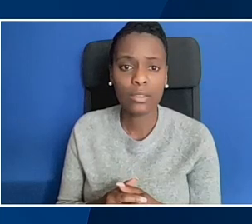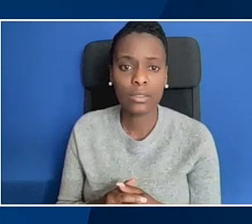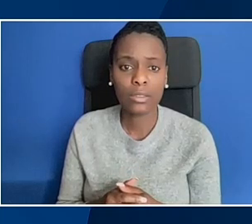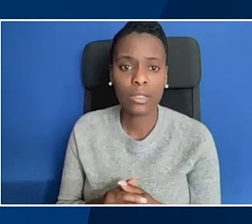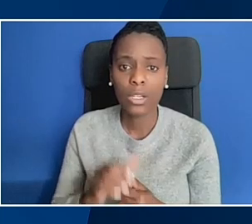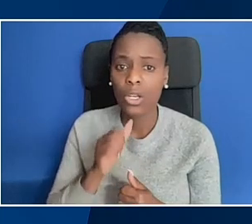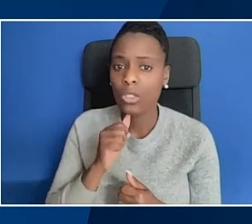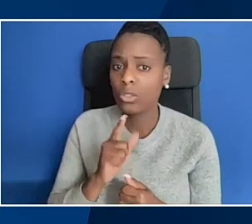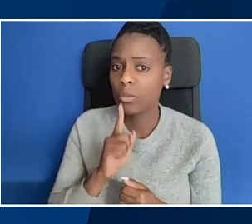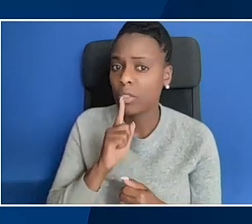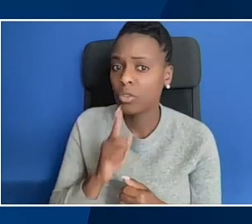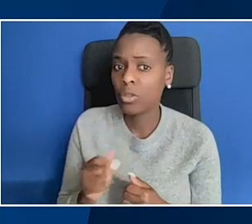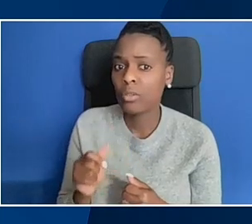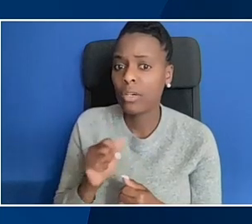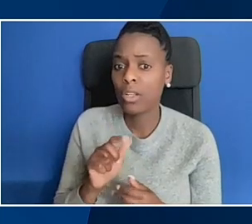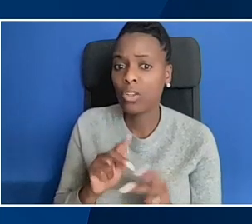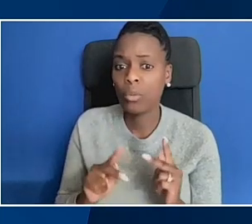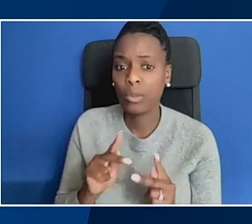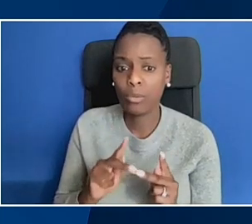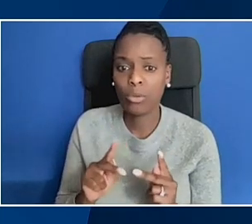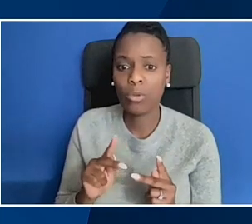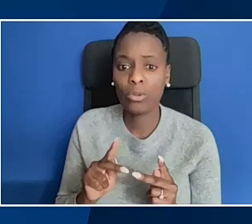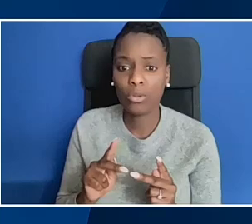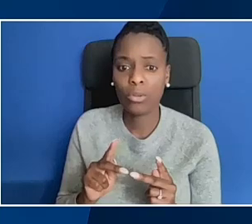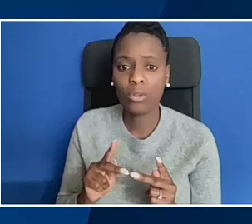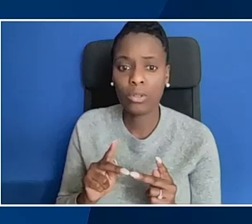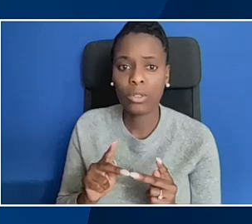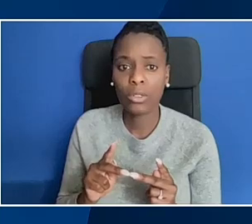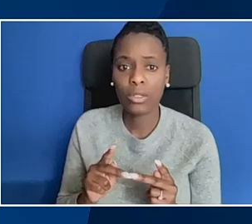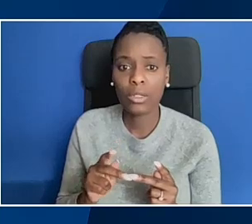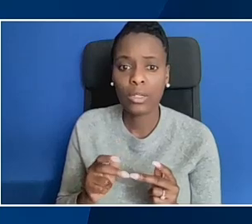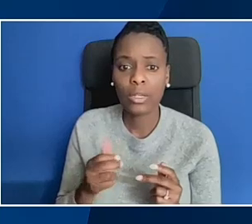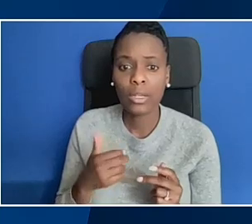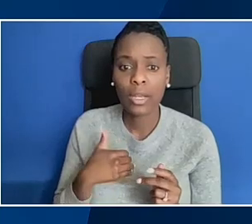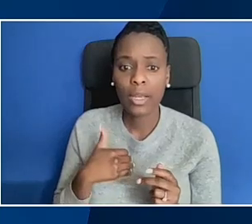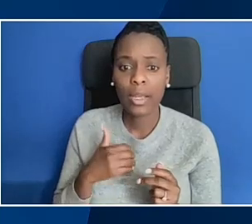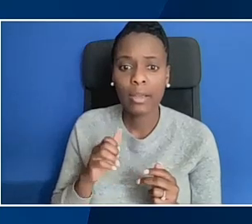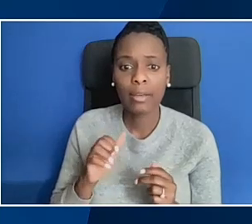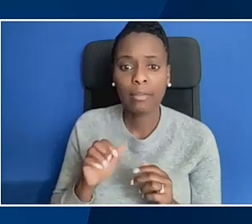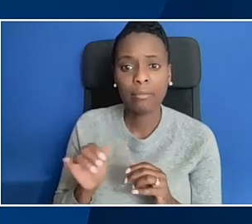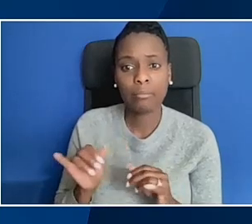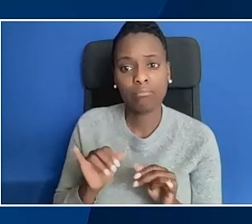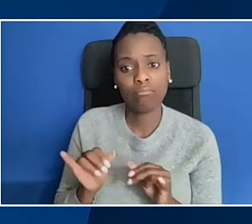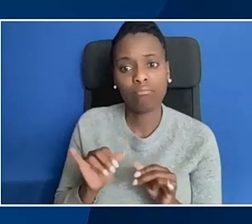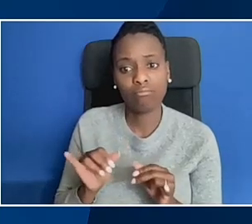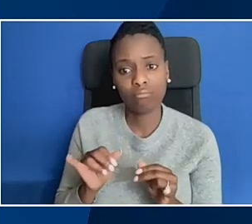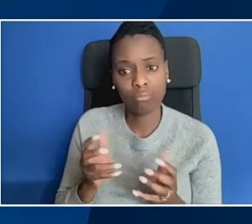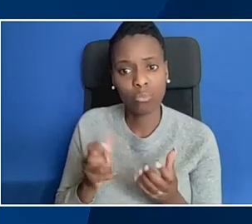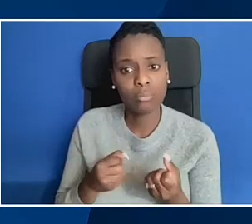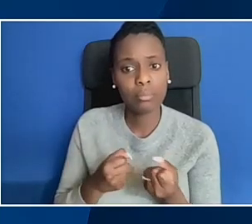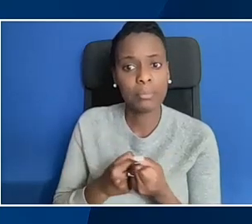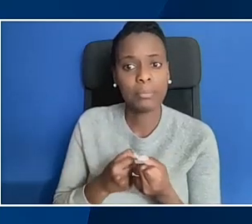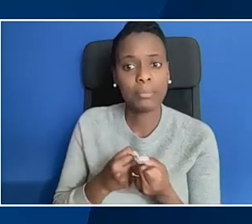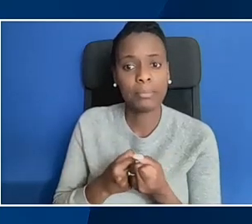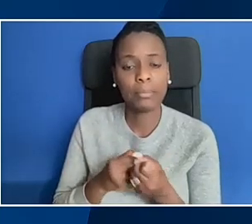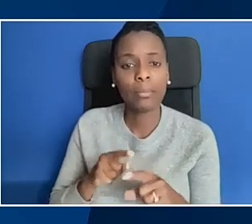feel that- you know, also have that- comes that same support as well. But I think the overall deliverable for